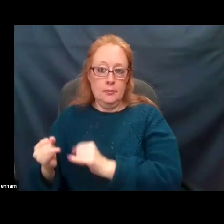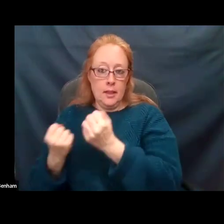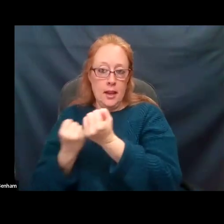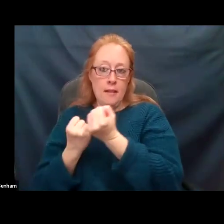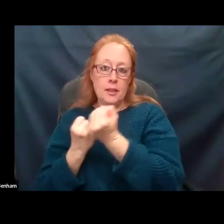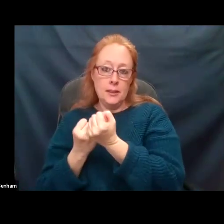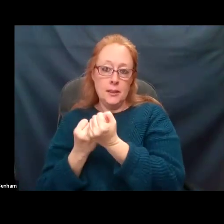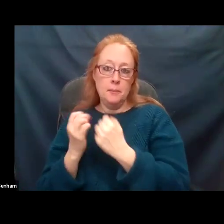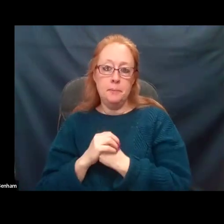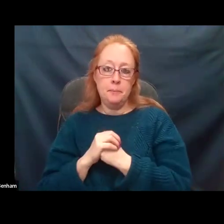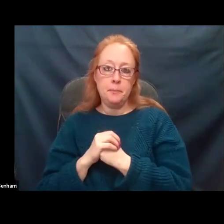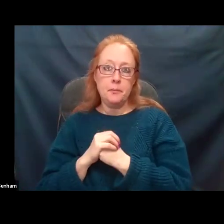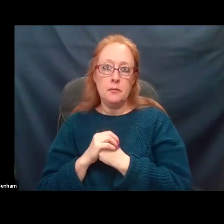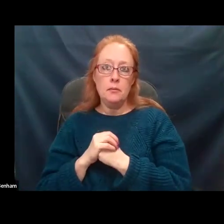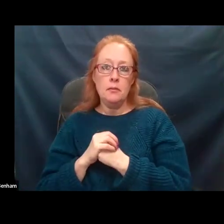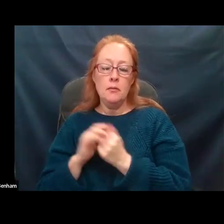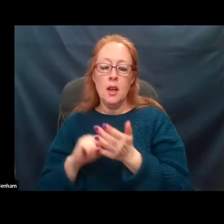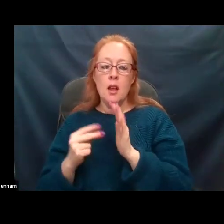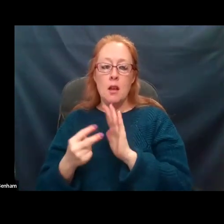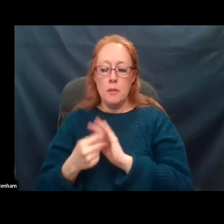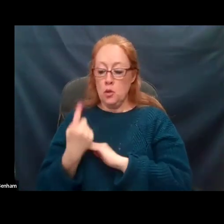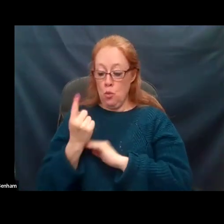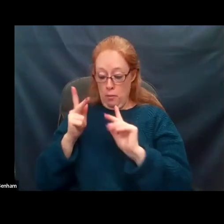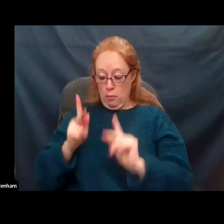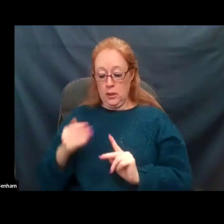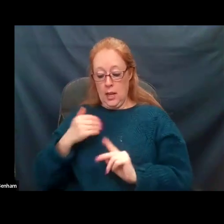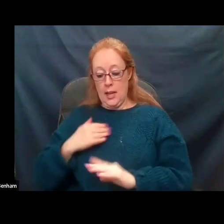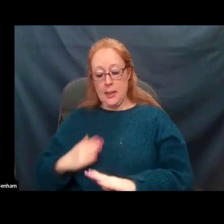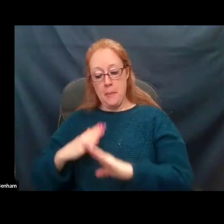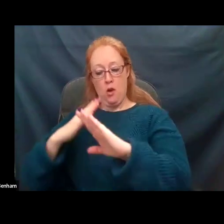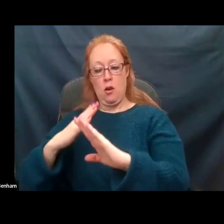The other advocacy as individual advocacy.